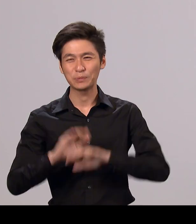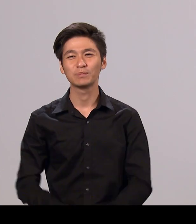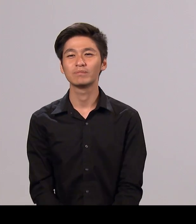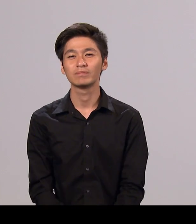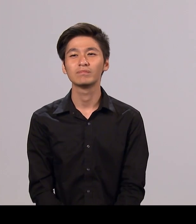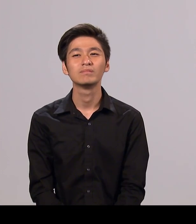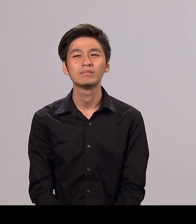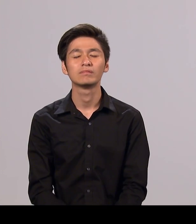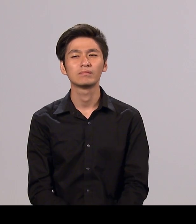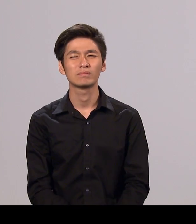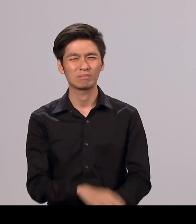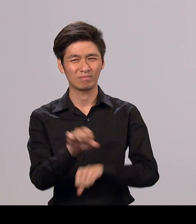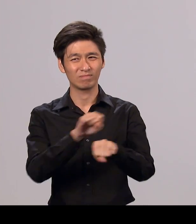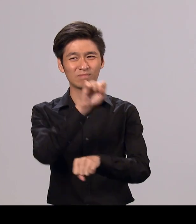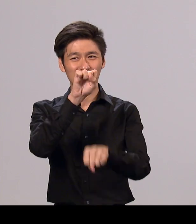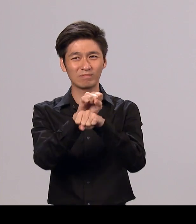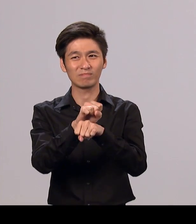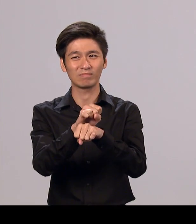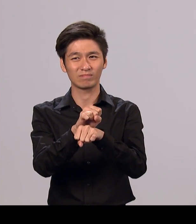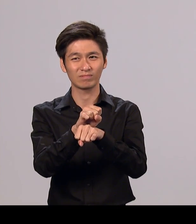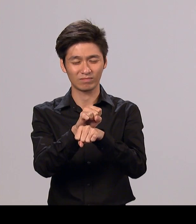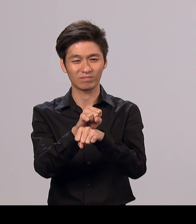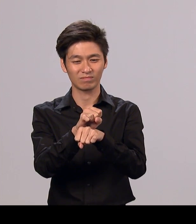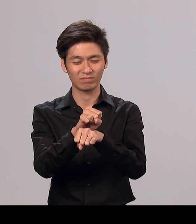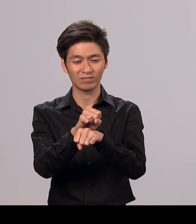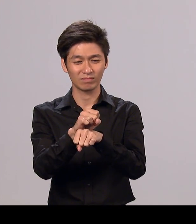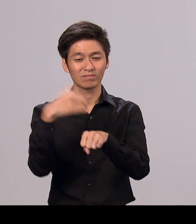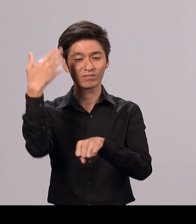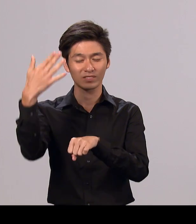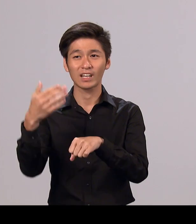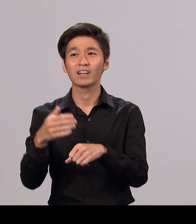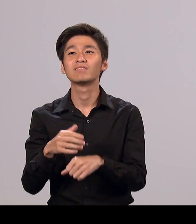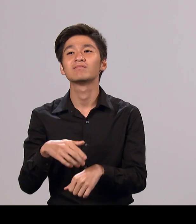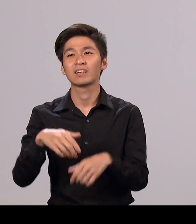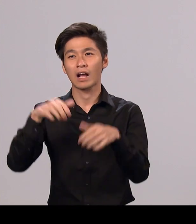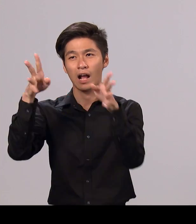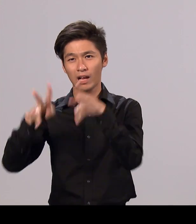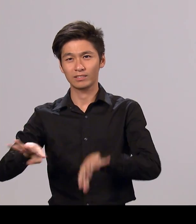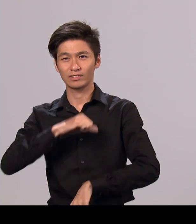Singapore happens to be the country coordinator for the ASEAN-China Dialogue Relations right now.